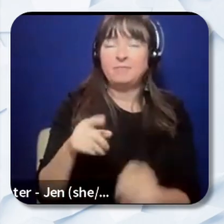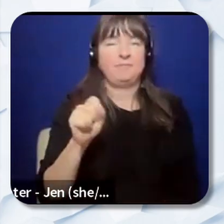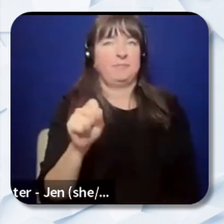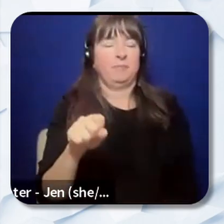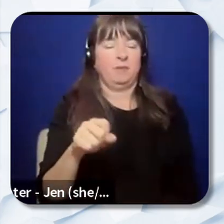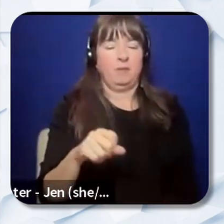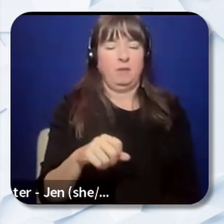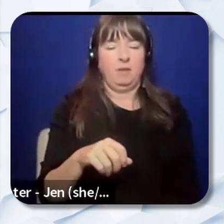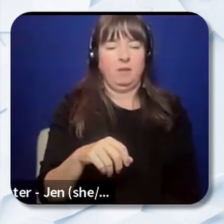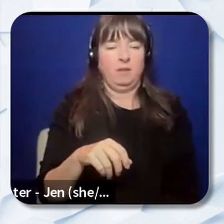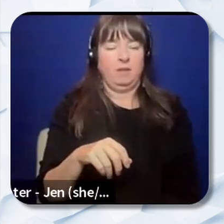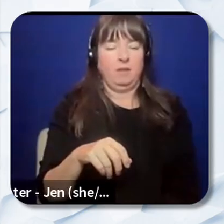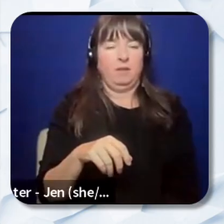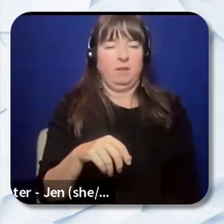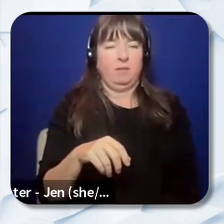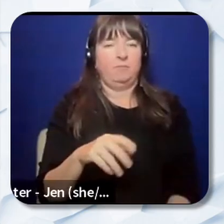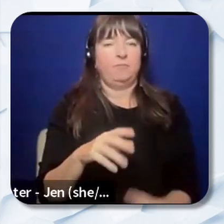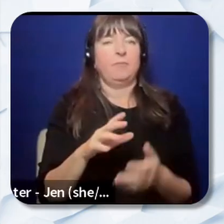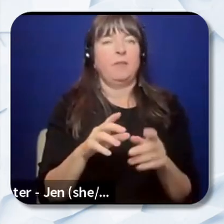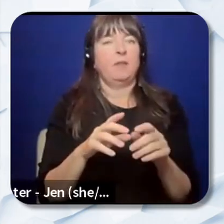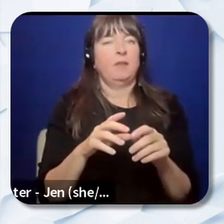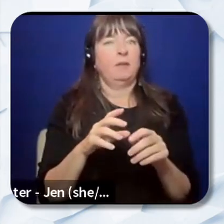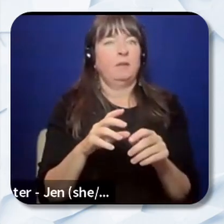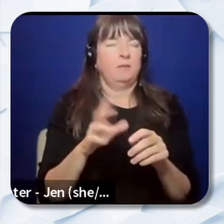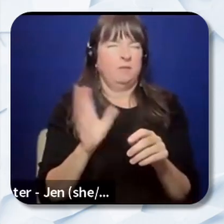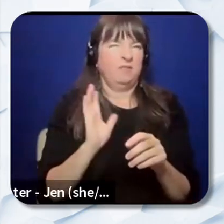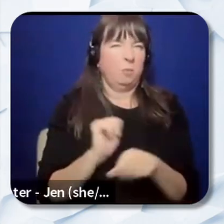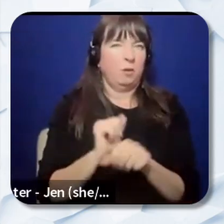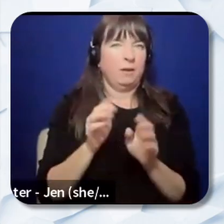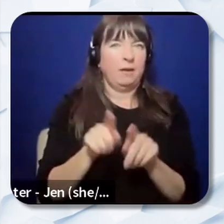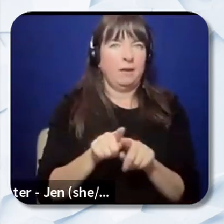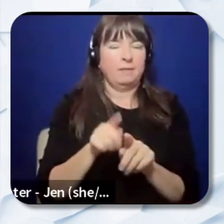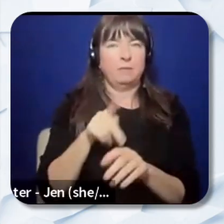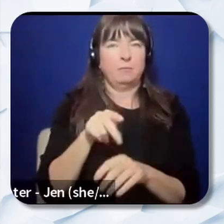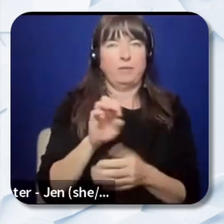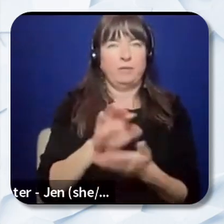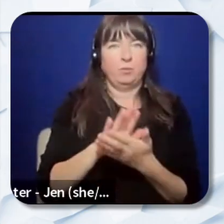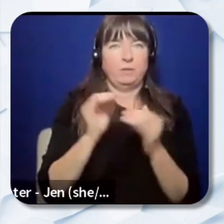piggyback off of everyone as before working as a preschool teacher as well as now running a center